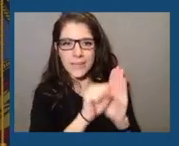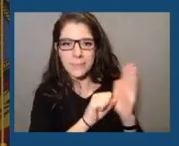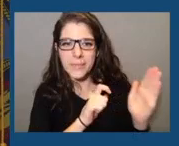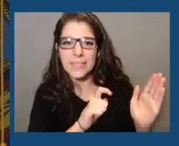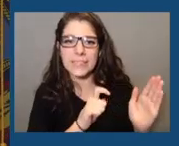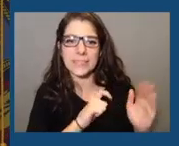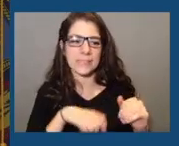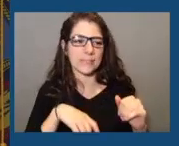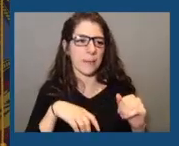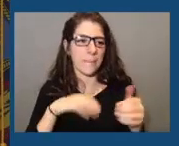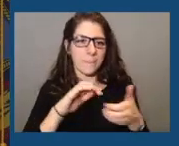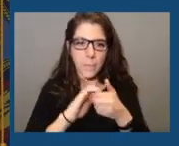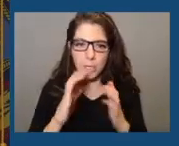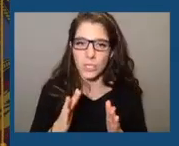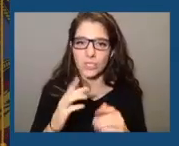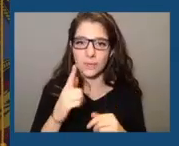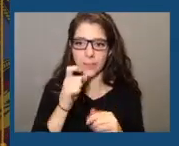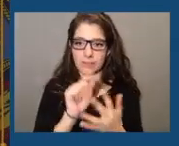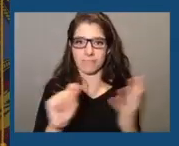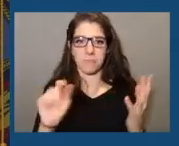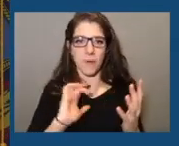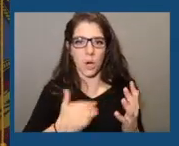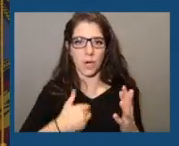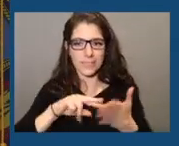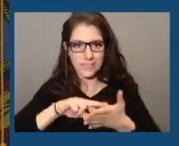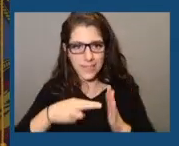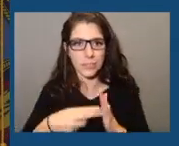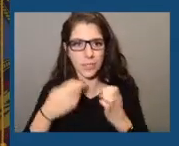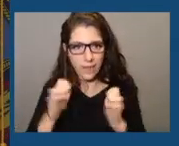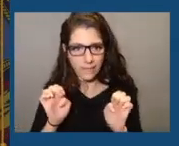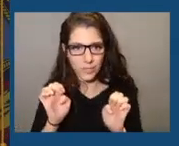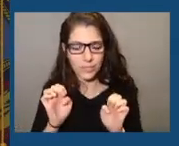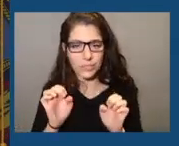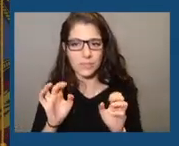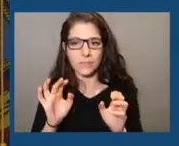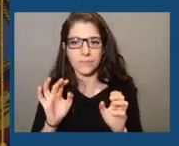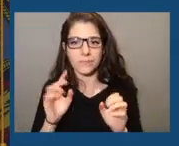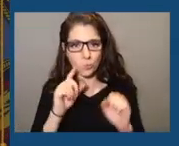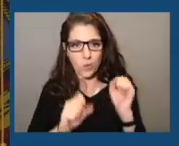And as a result of our intentional efforts, a strategy just launched in September,